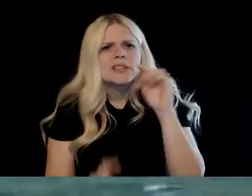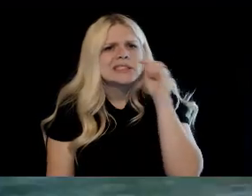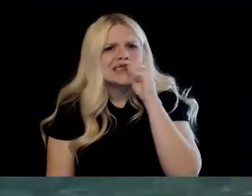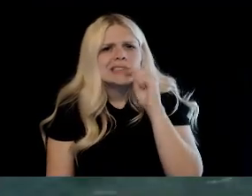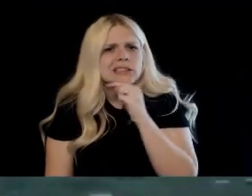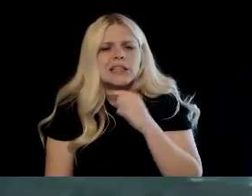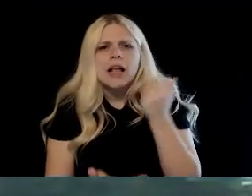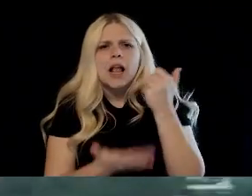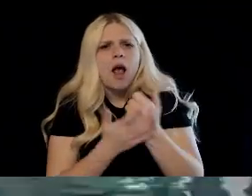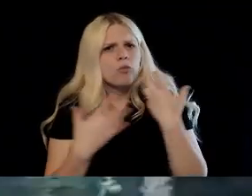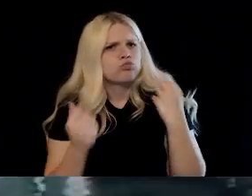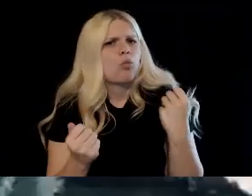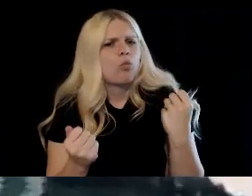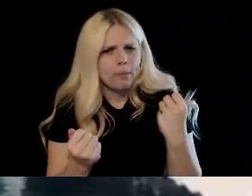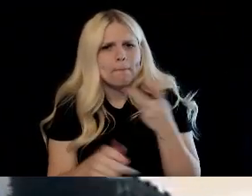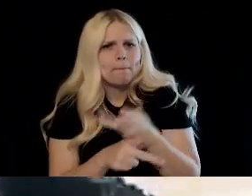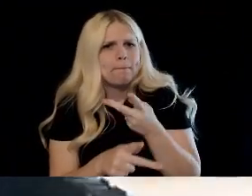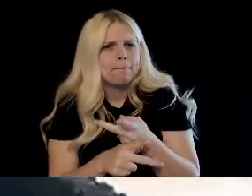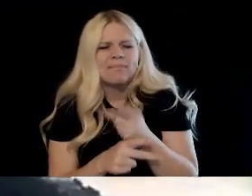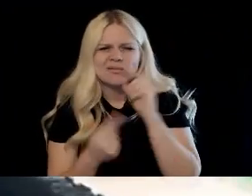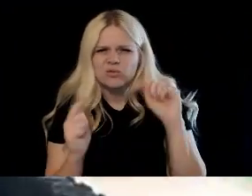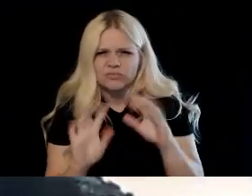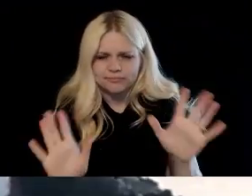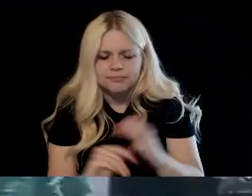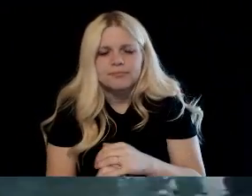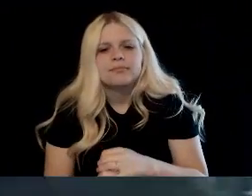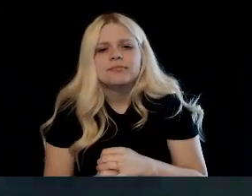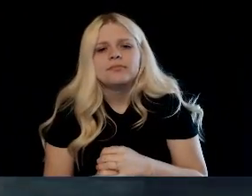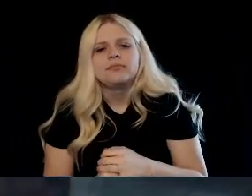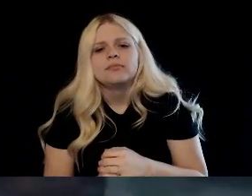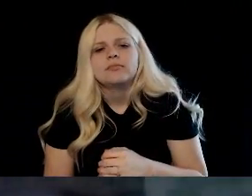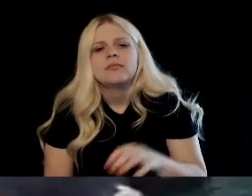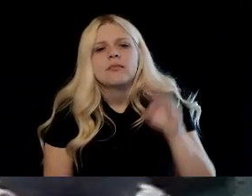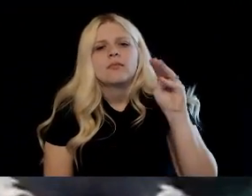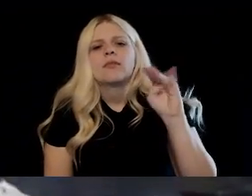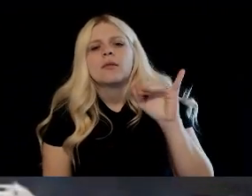But also, for example, Nika right here- who's with Crystal, she was actually born